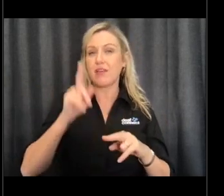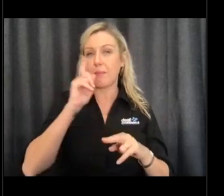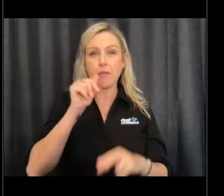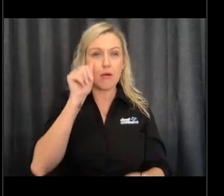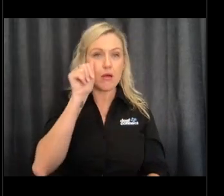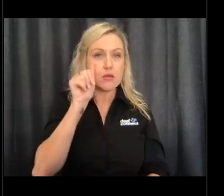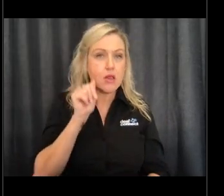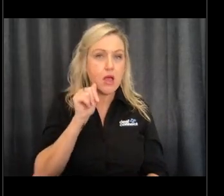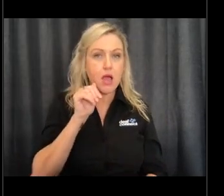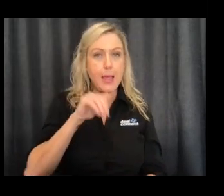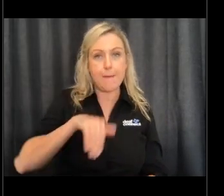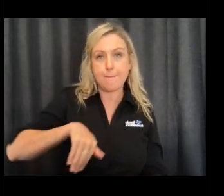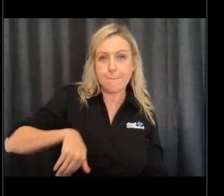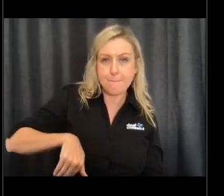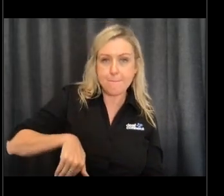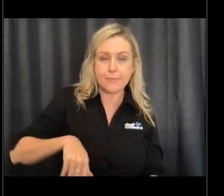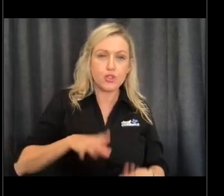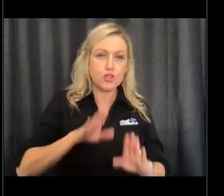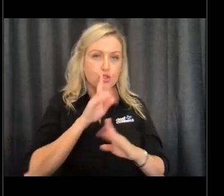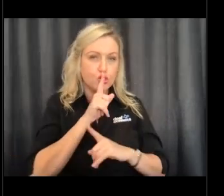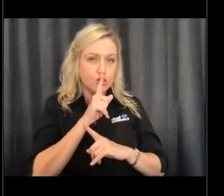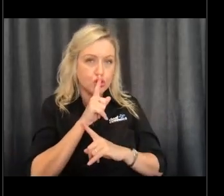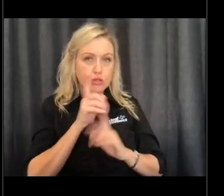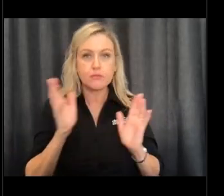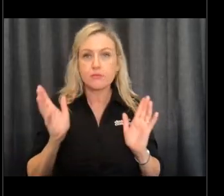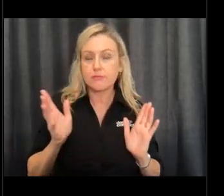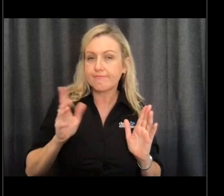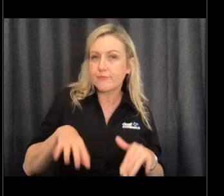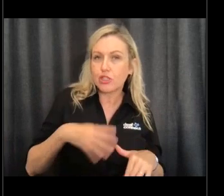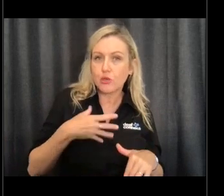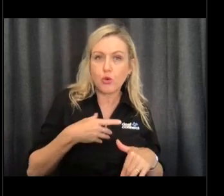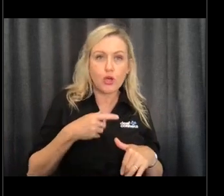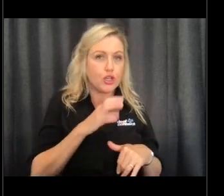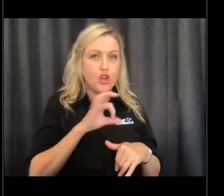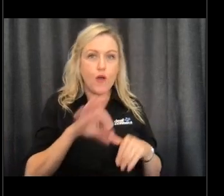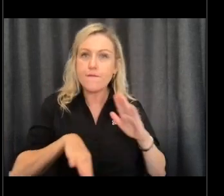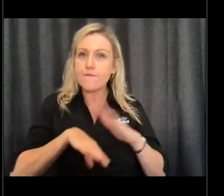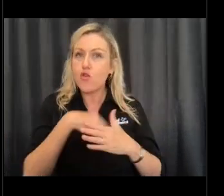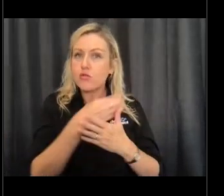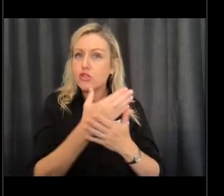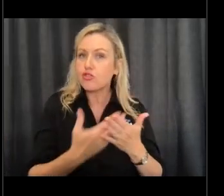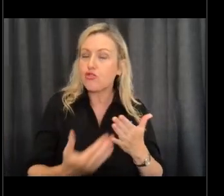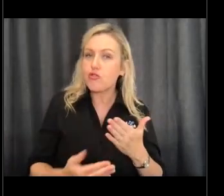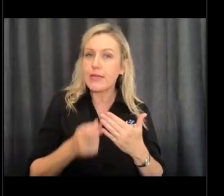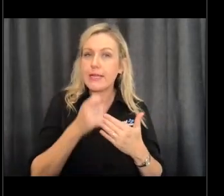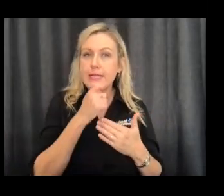They've potentially engaged in fraud. They've not told the truth, either by act or omission.